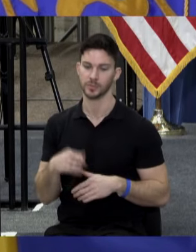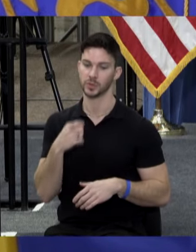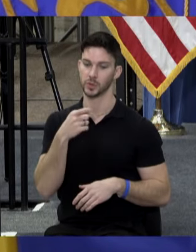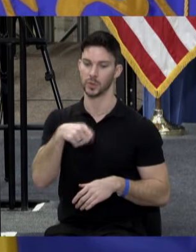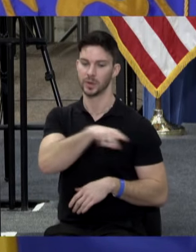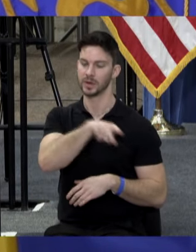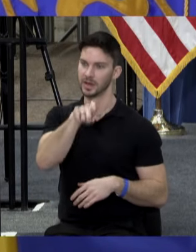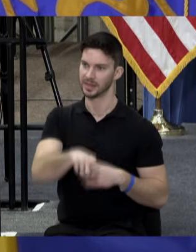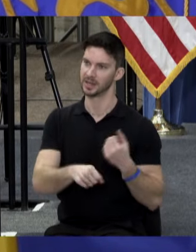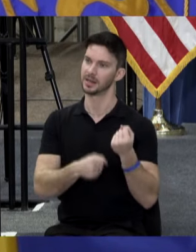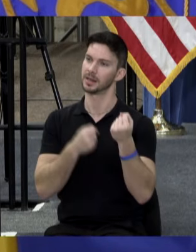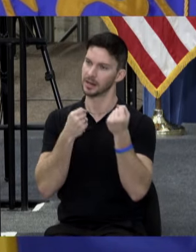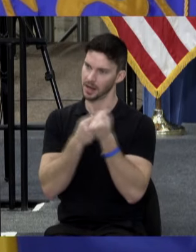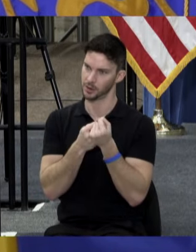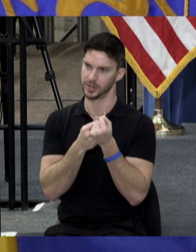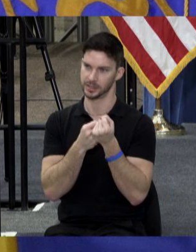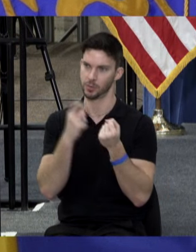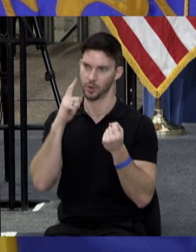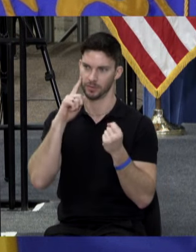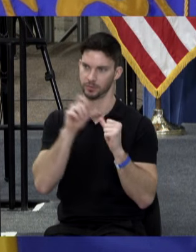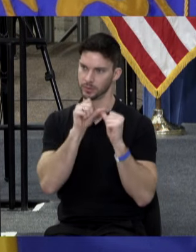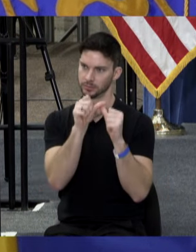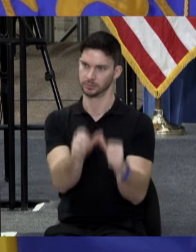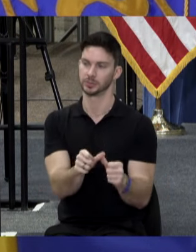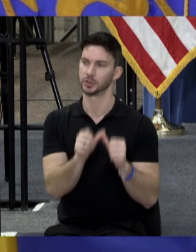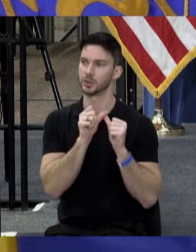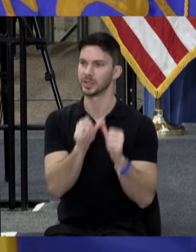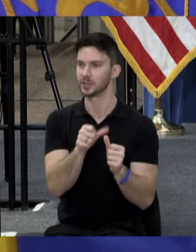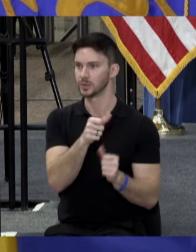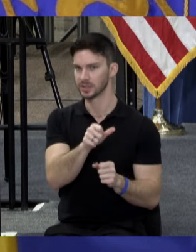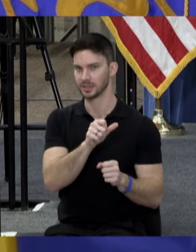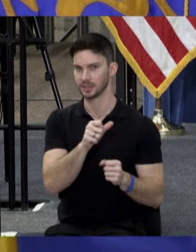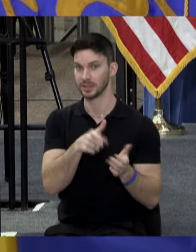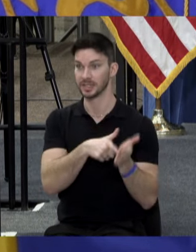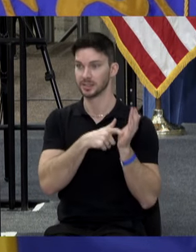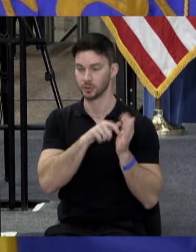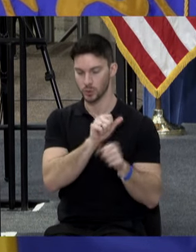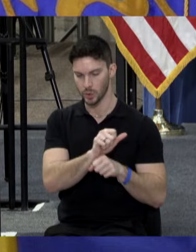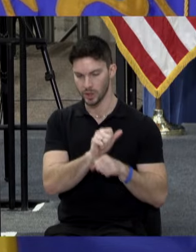support to continue this essential work, access to home and community-based services, workplace